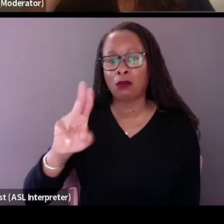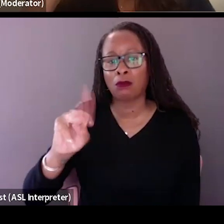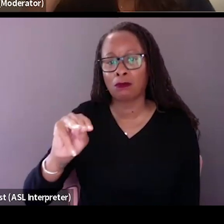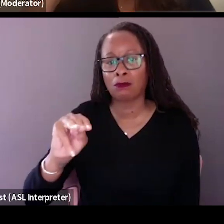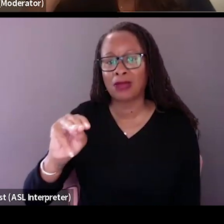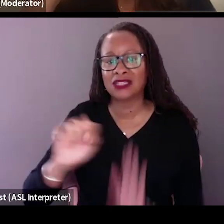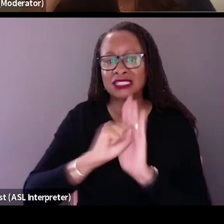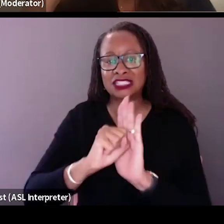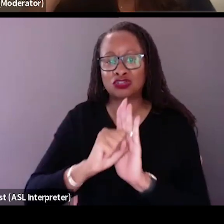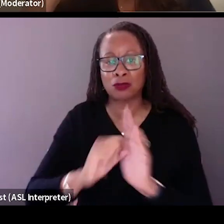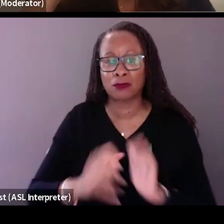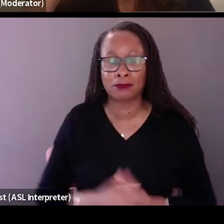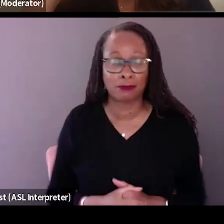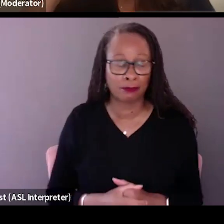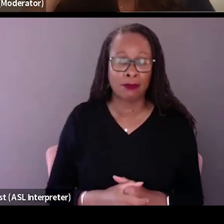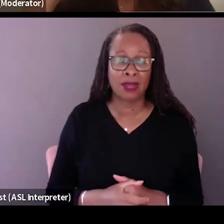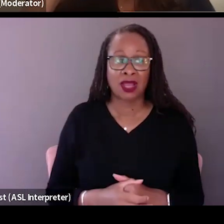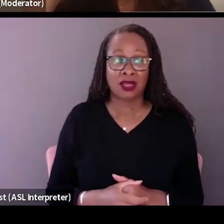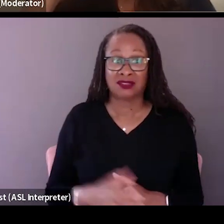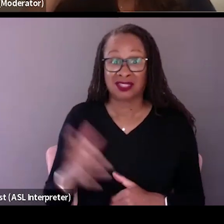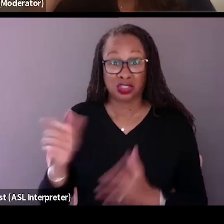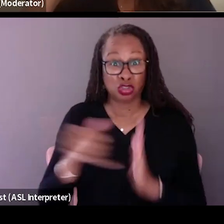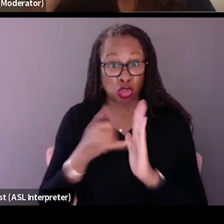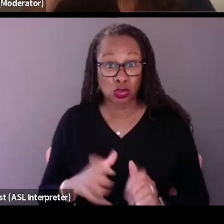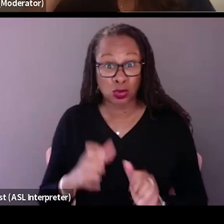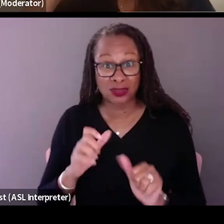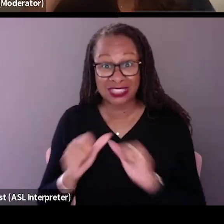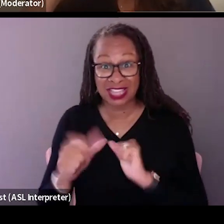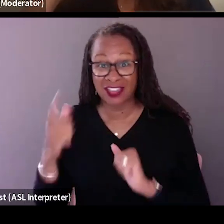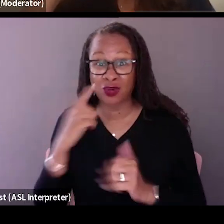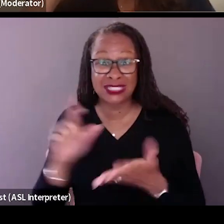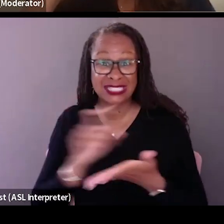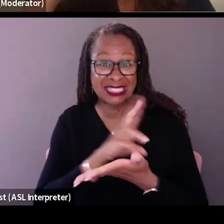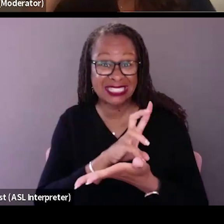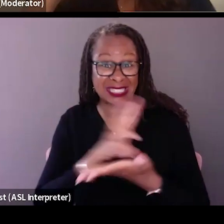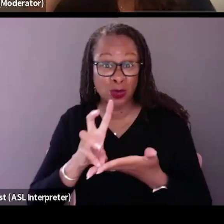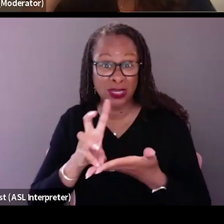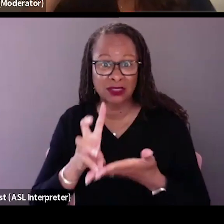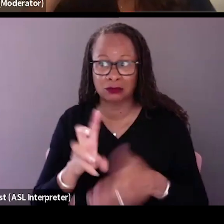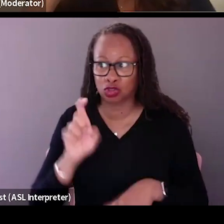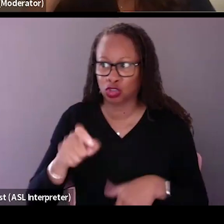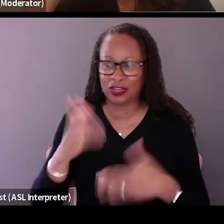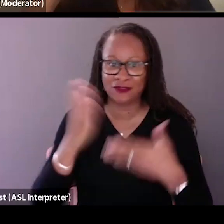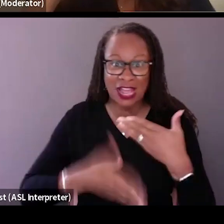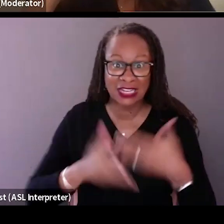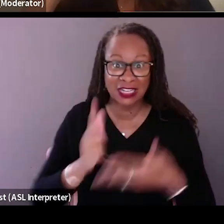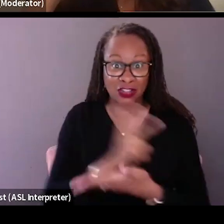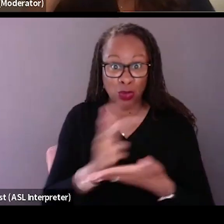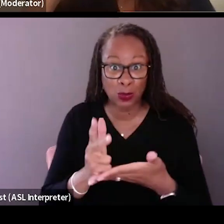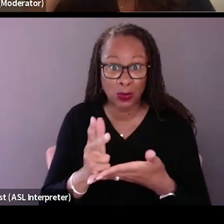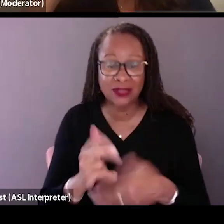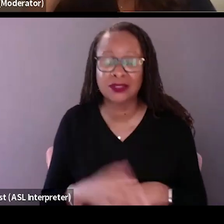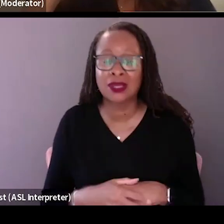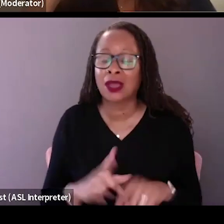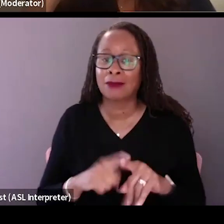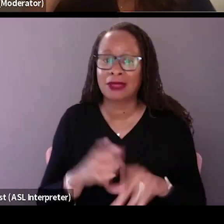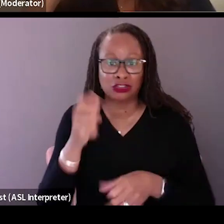for six weeks, it was supposed to be three weeks. And you know, the judge has a 10-minute break